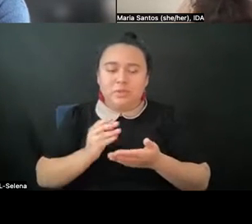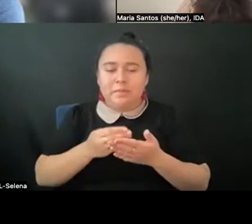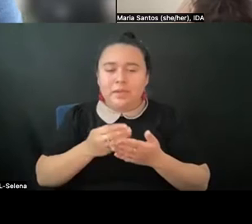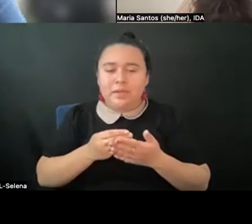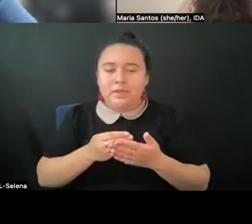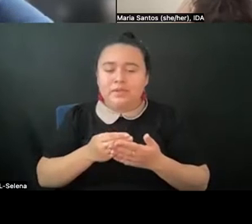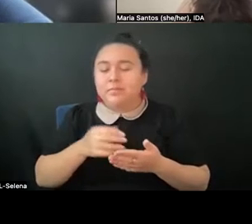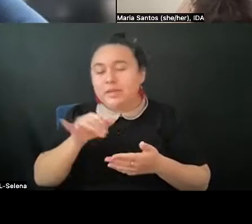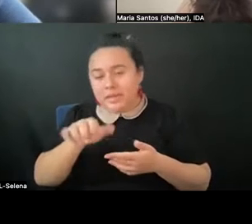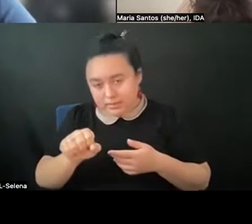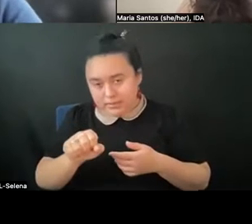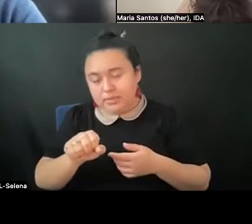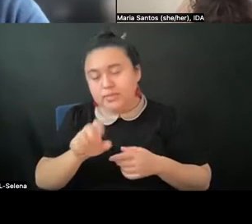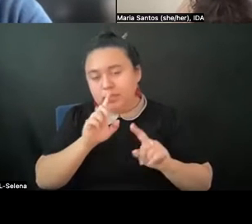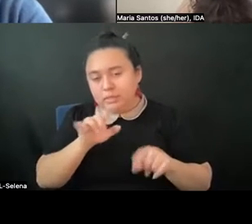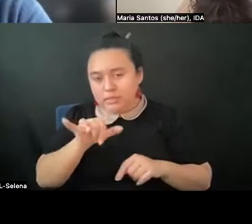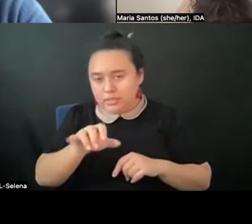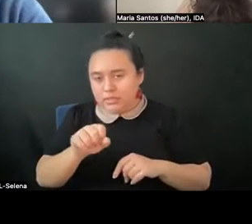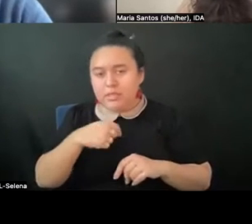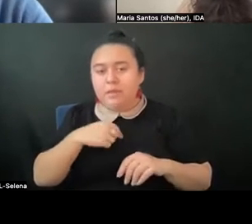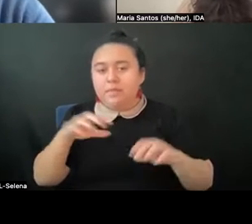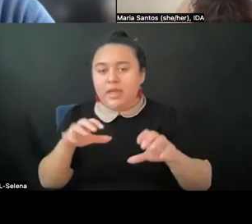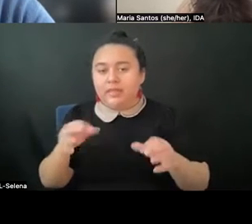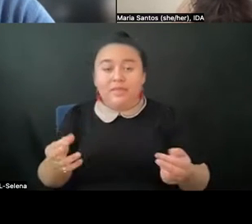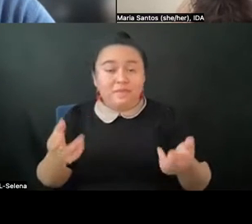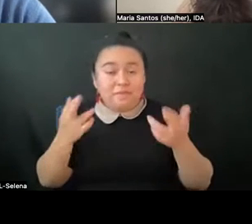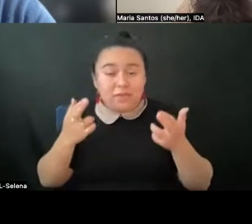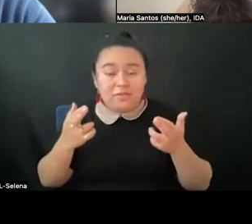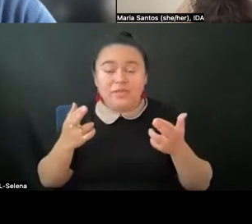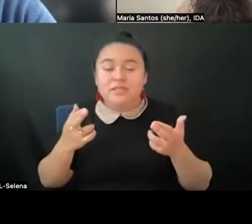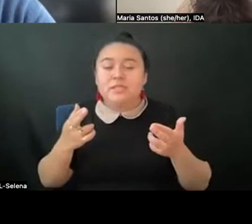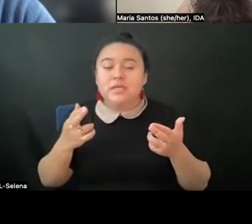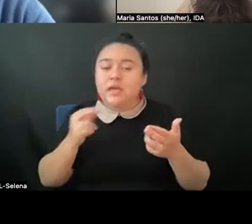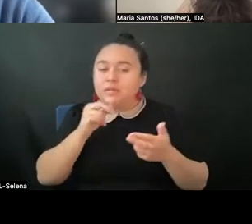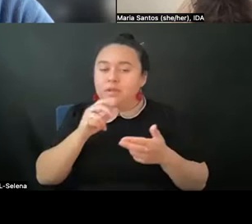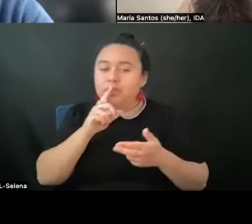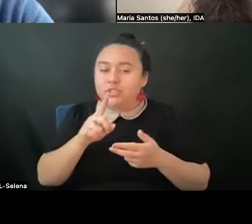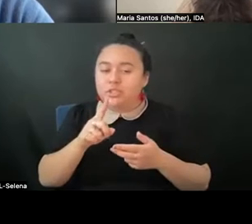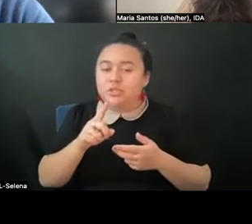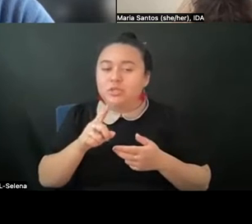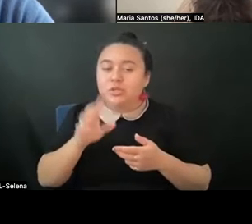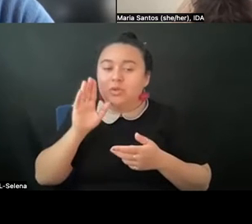But I am actively fundraising to -- I wouldn't say we are going to exactly relaunch the development